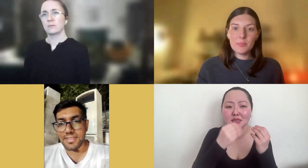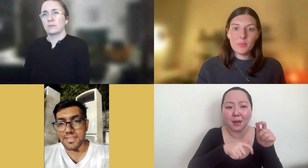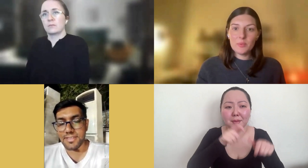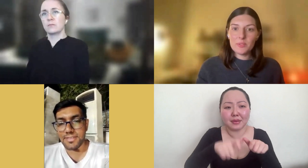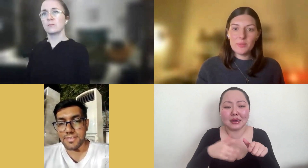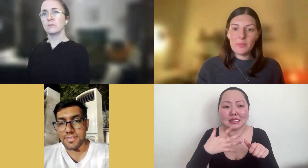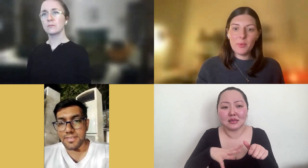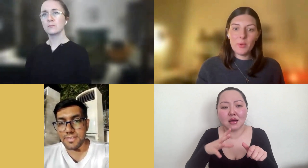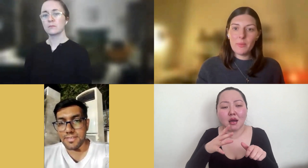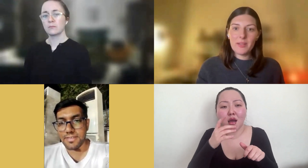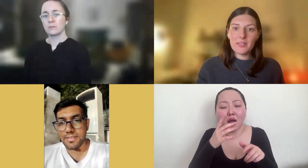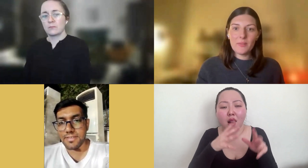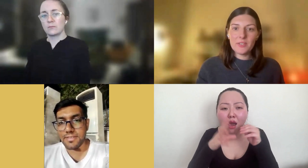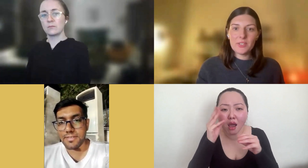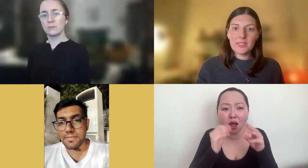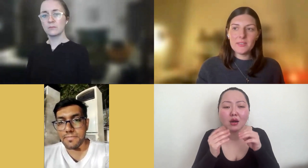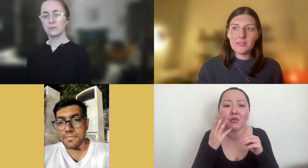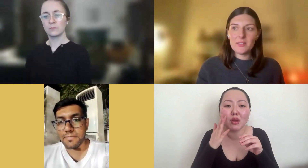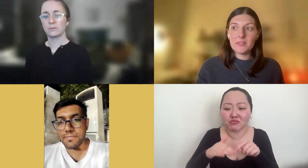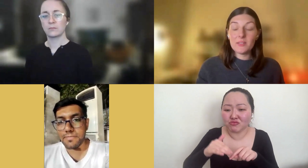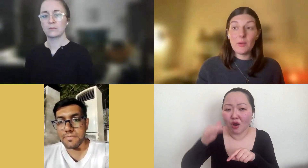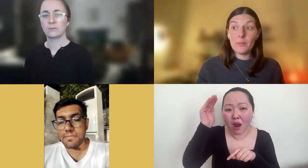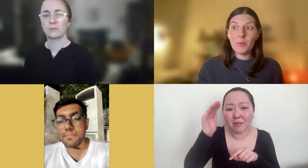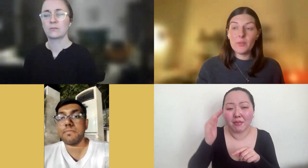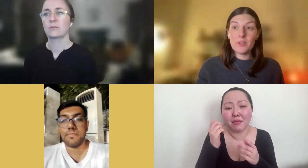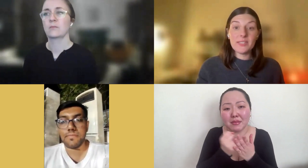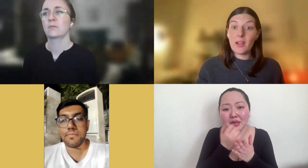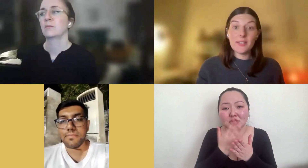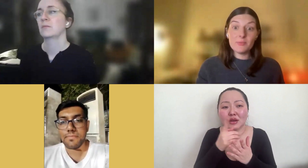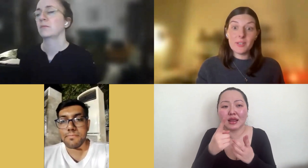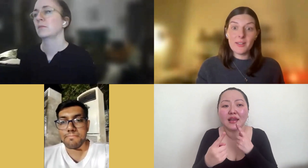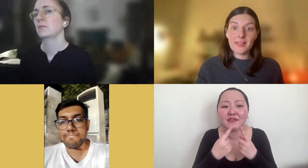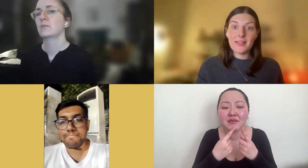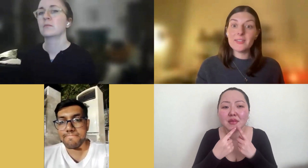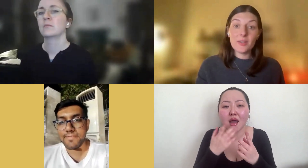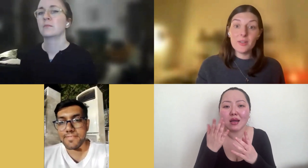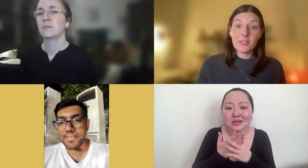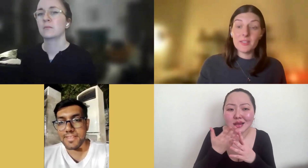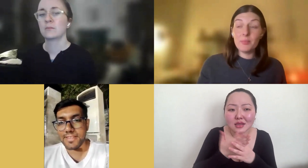accessible to people who are blind and low vision is so important. I didn't realise that. That is